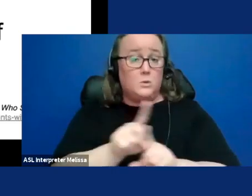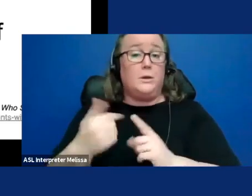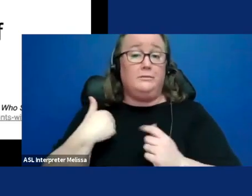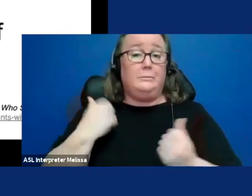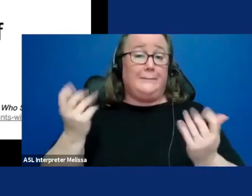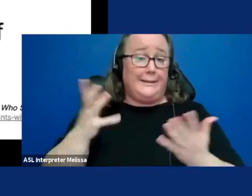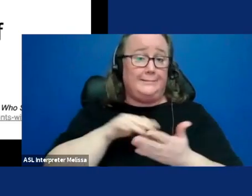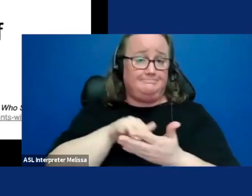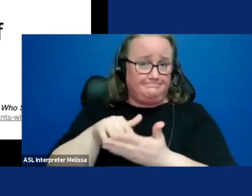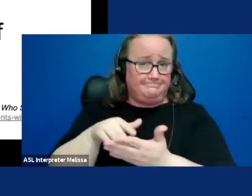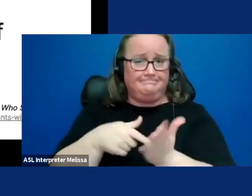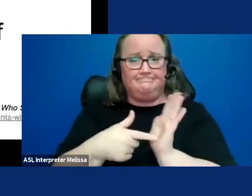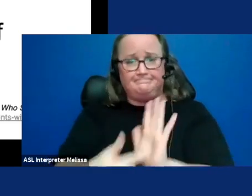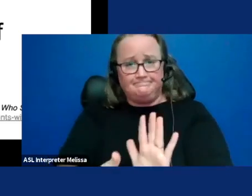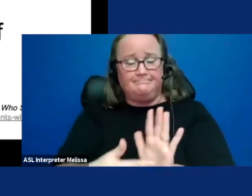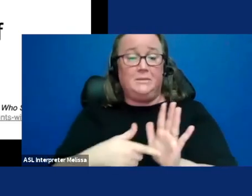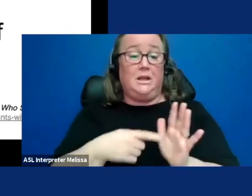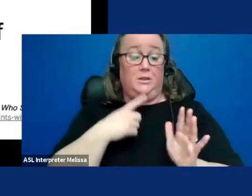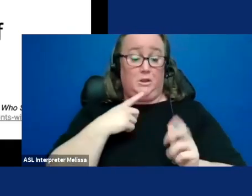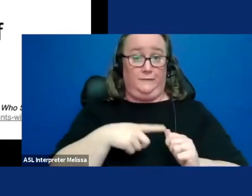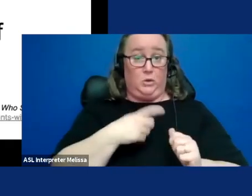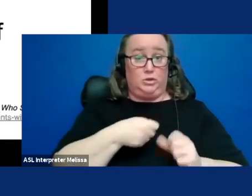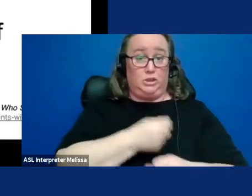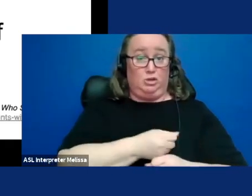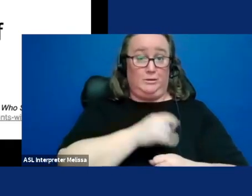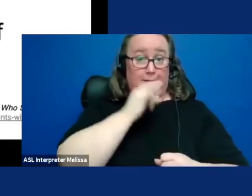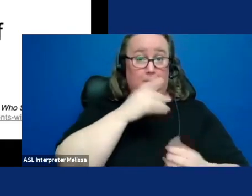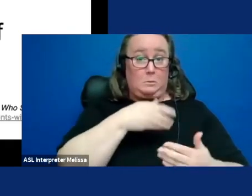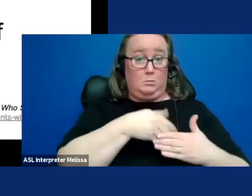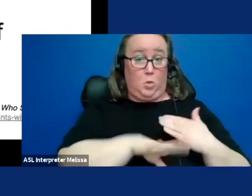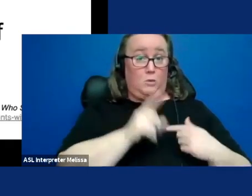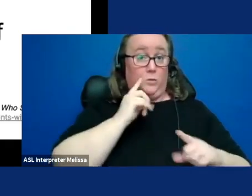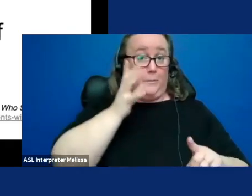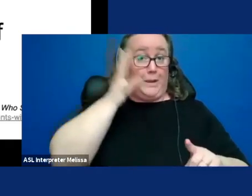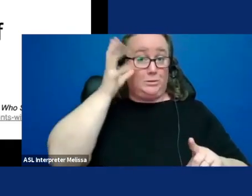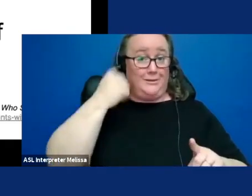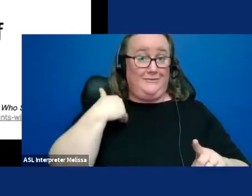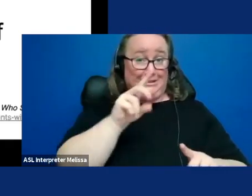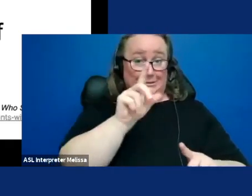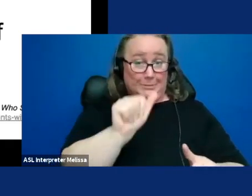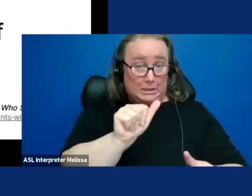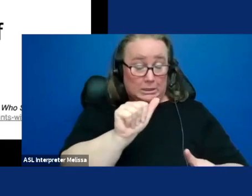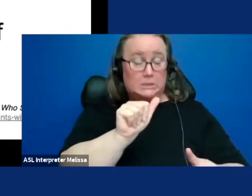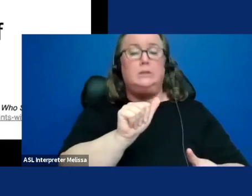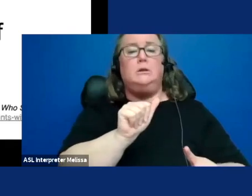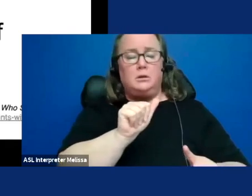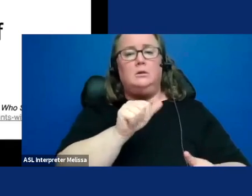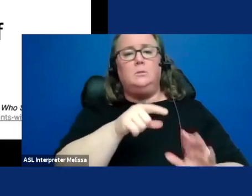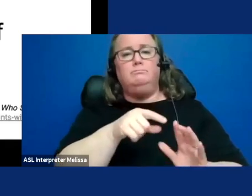that within the first year of a child being born to some of those stigmatized disabilities, there's a removal.